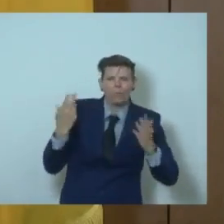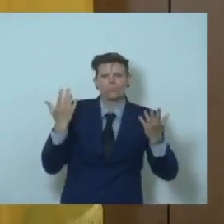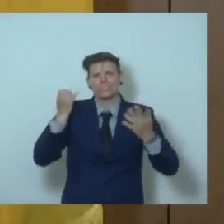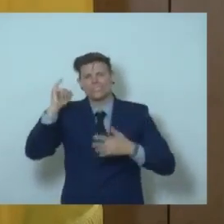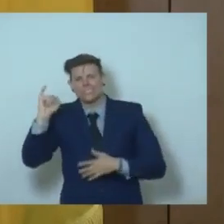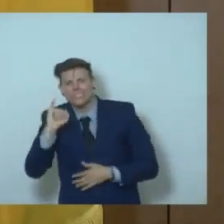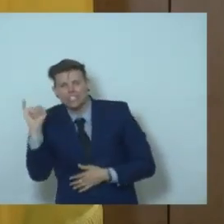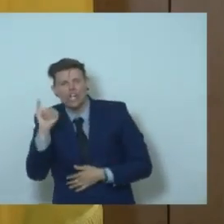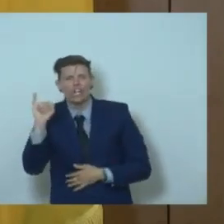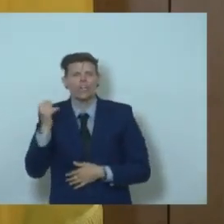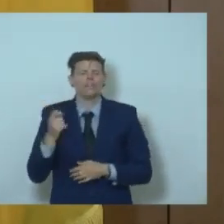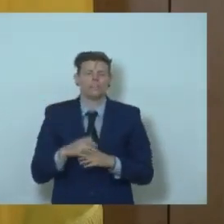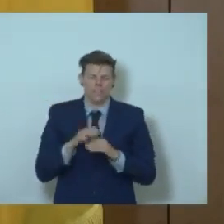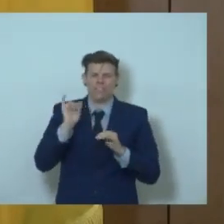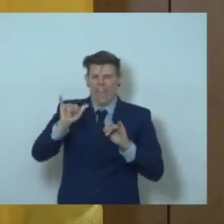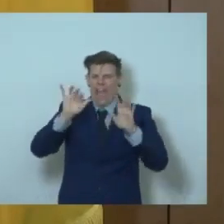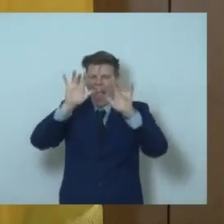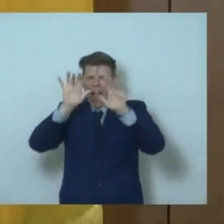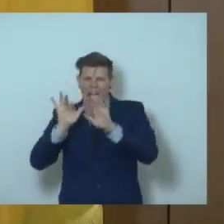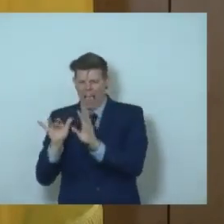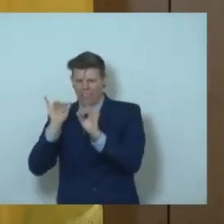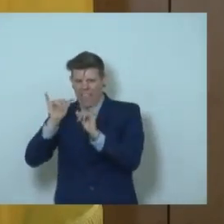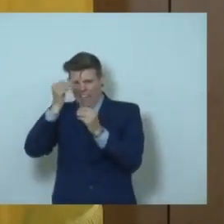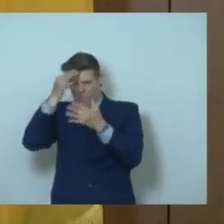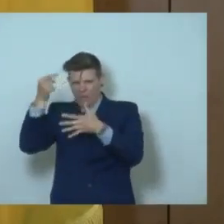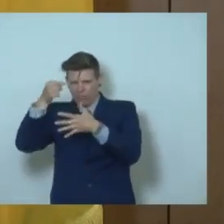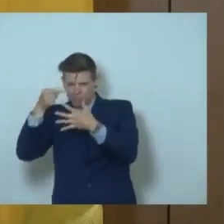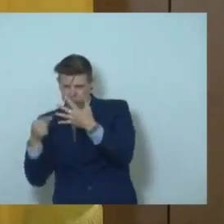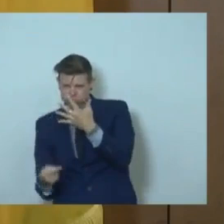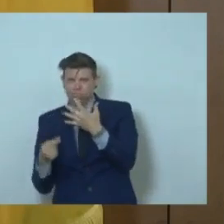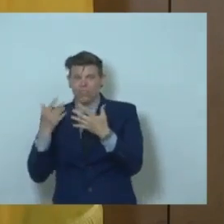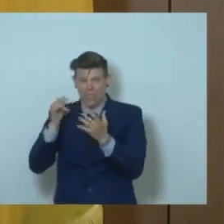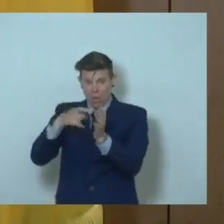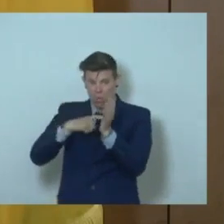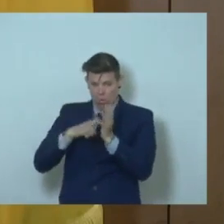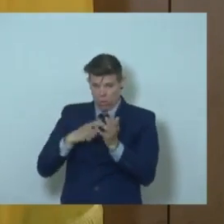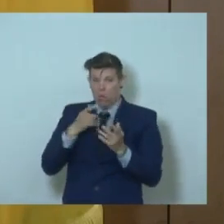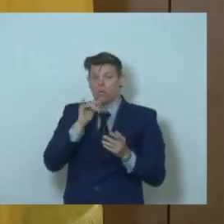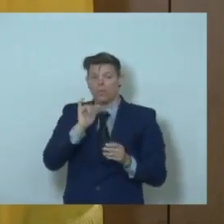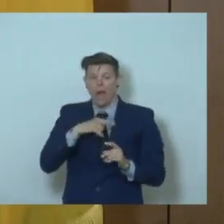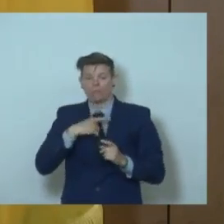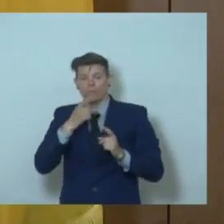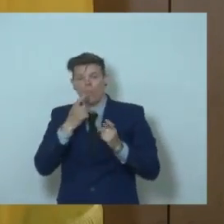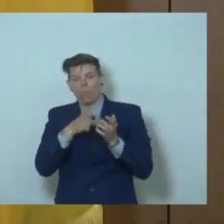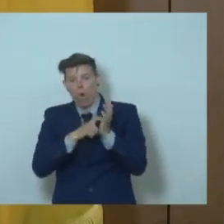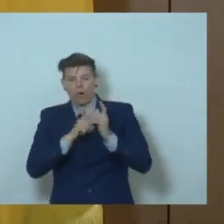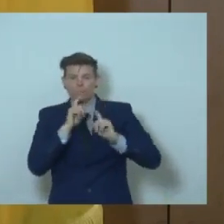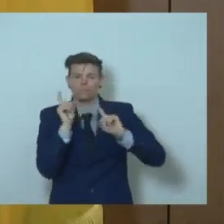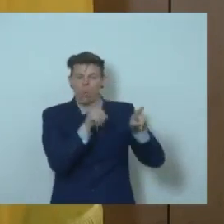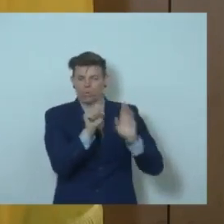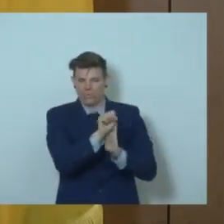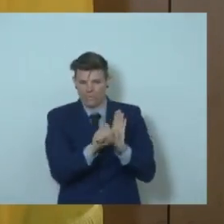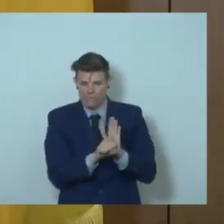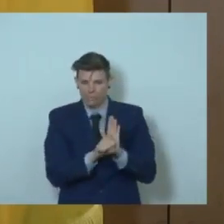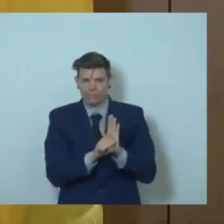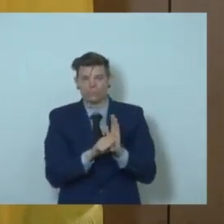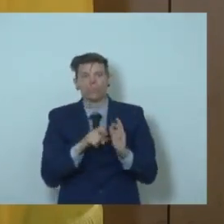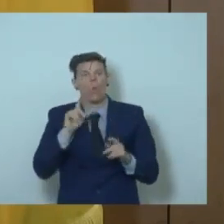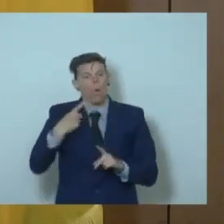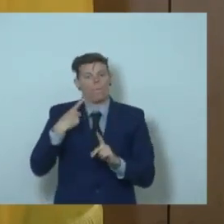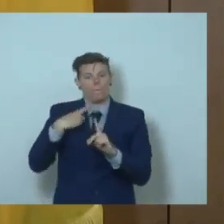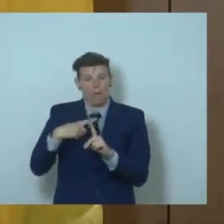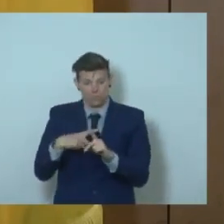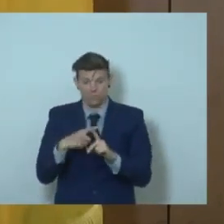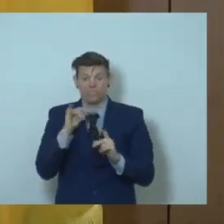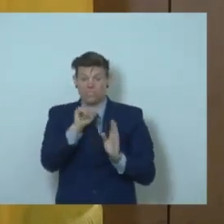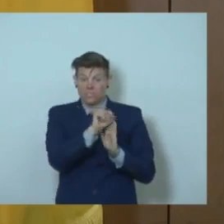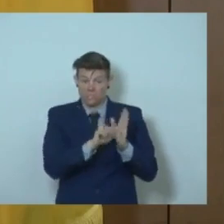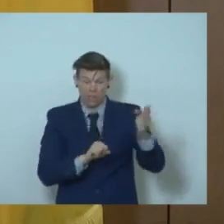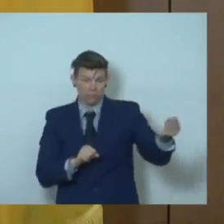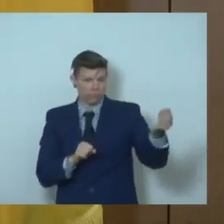YOU’VE GOT, YOU KNOW, YOU MEET YOUR COPAY OR IF IT’S COVERED IF IT’S NOT YOU WANT TO PRIVATELY PAY BUT THERE’S NO REQUIREMENT THAT THEY REPORT TO THE STATE UNLESS THERE’S A POSITIVE WHEN